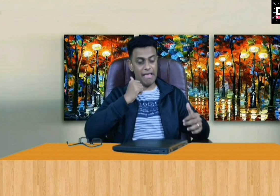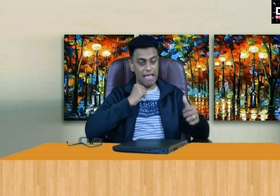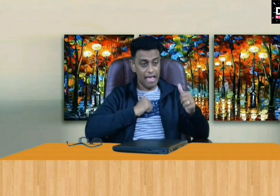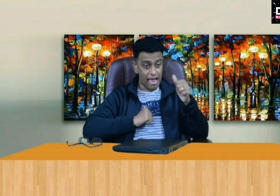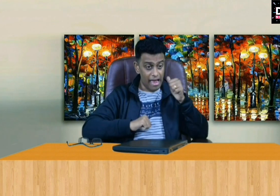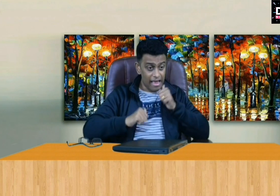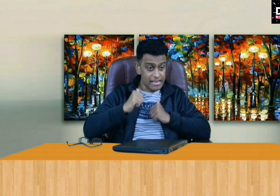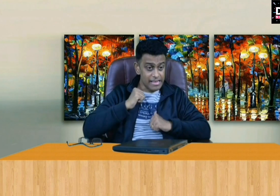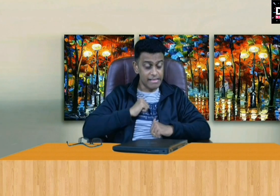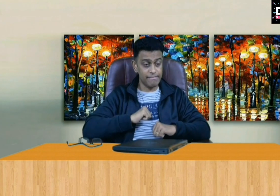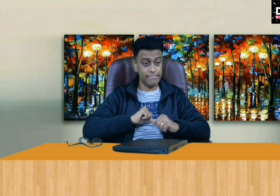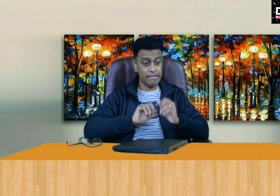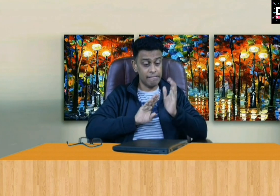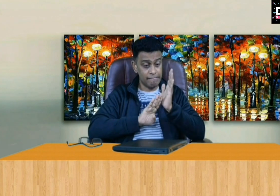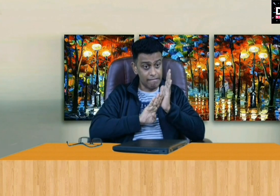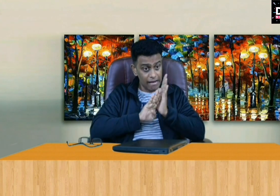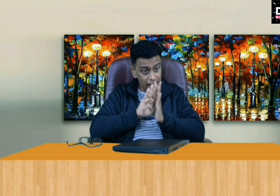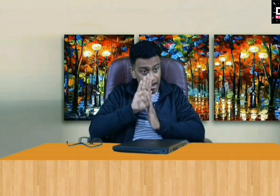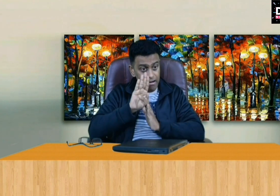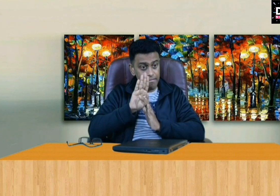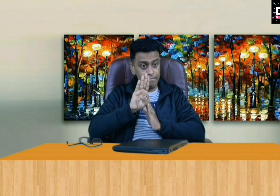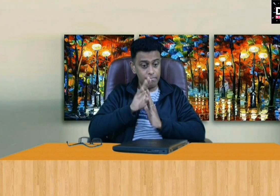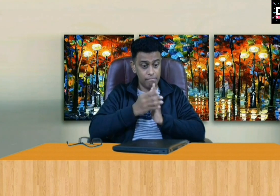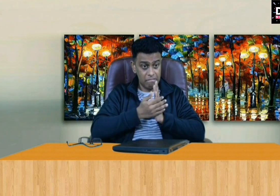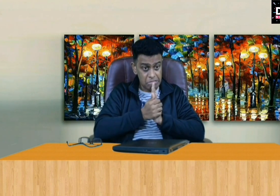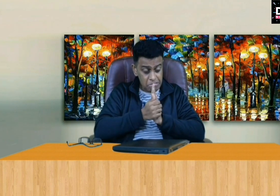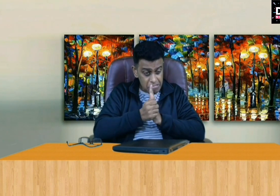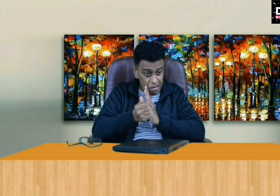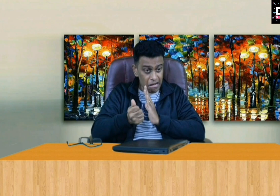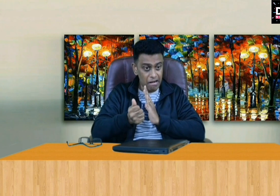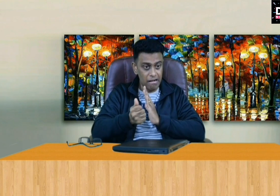Acting, talent, skills...